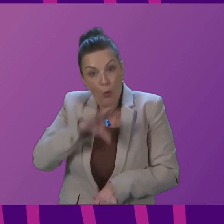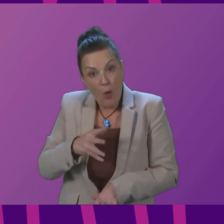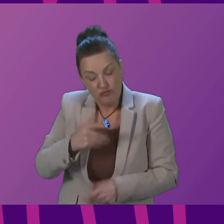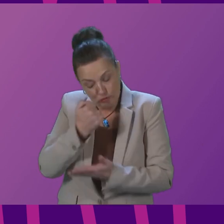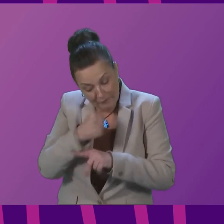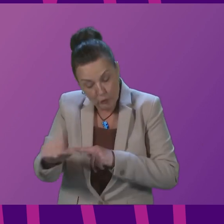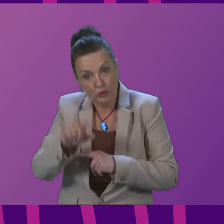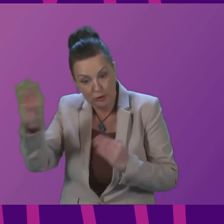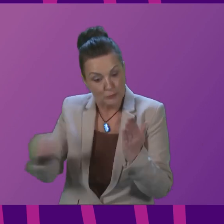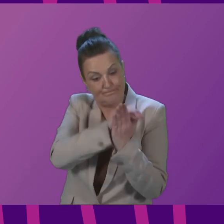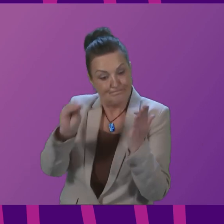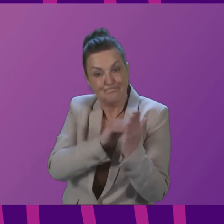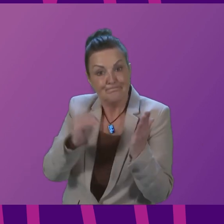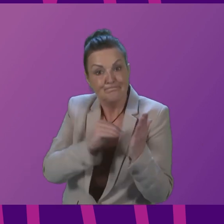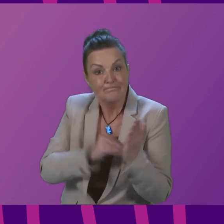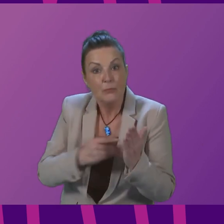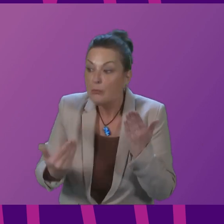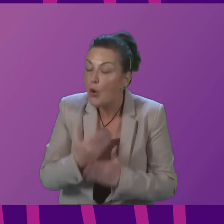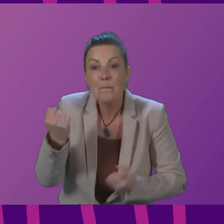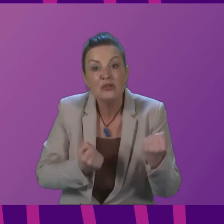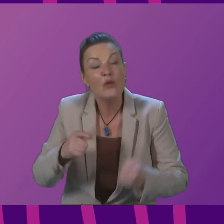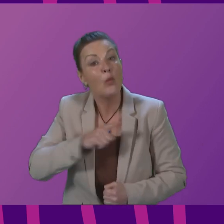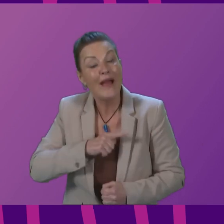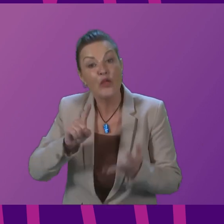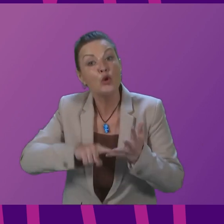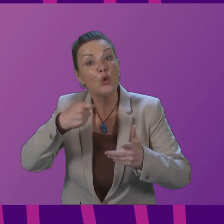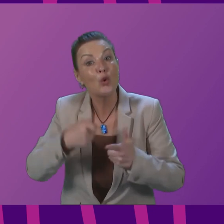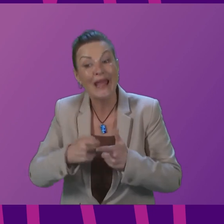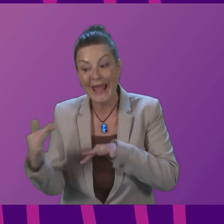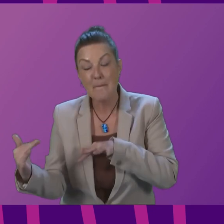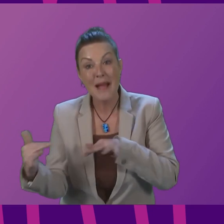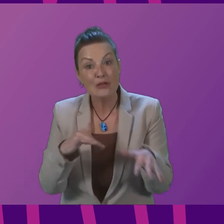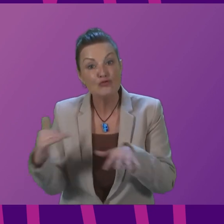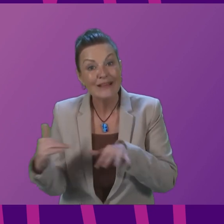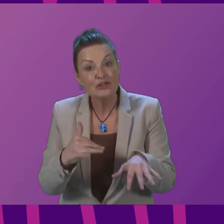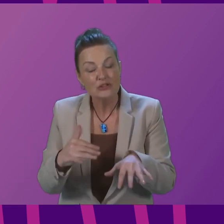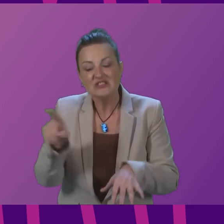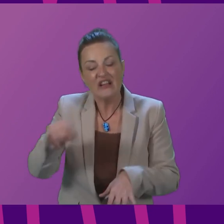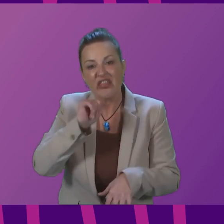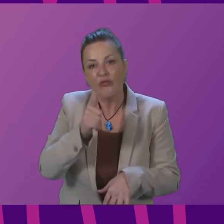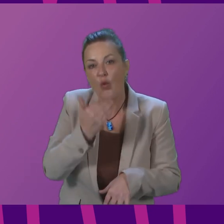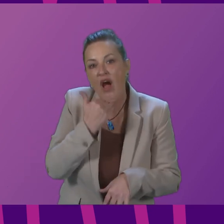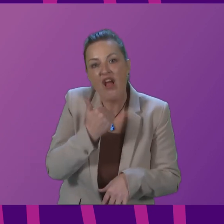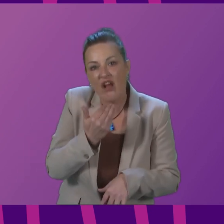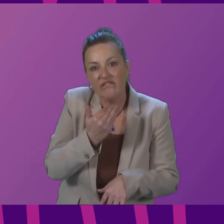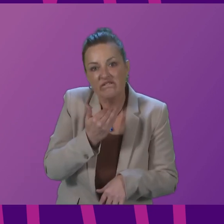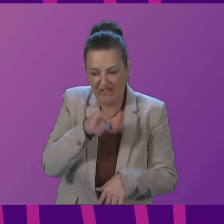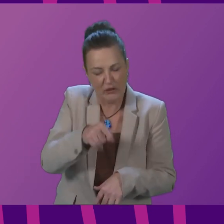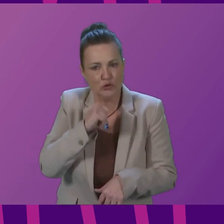as the UK Migration Advisory Committee does not consider that the occupation meets the threshold. That is completely wrong.